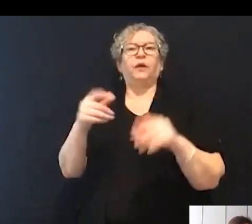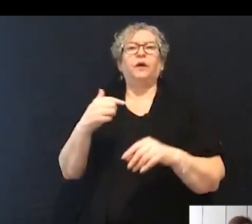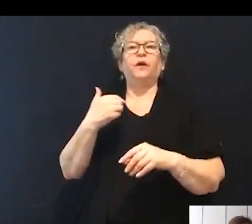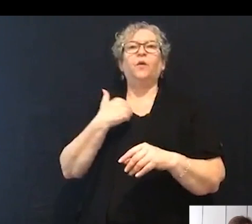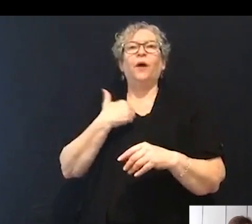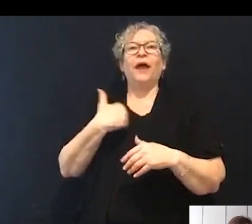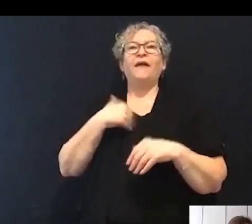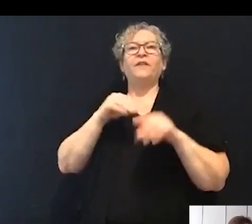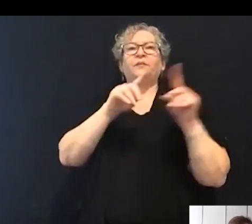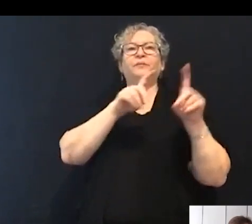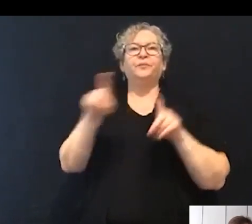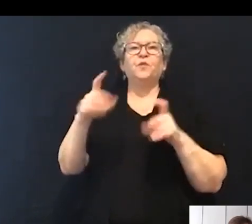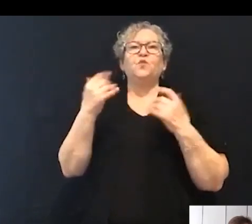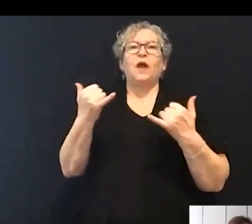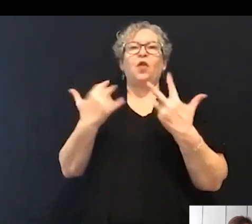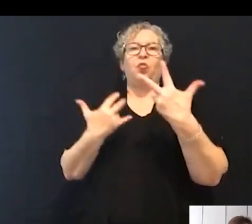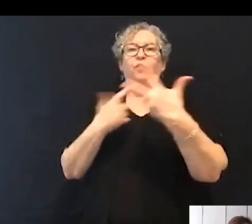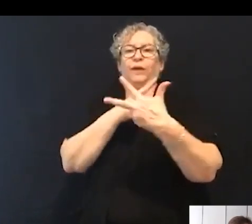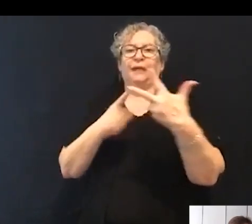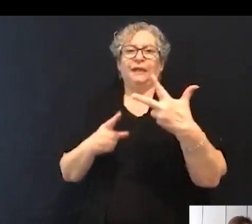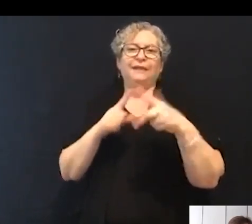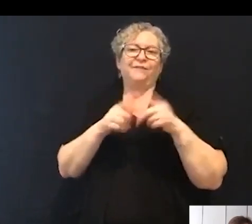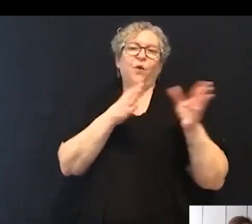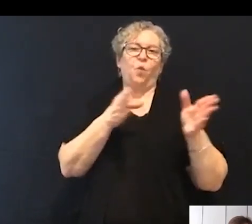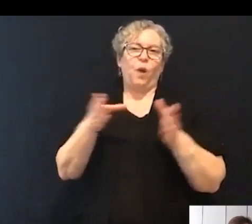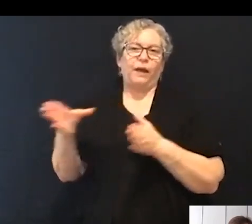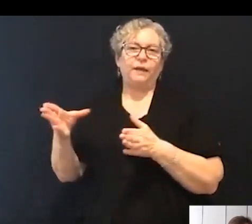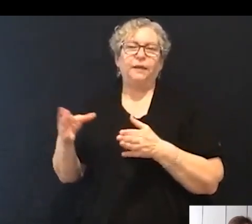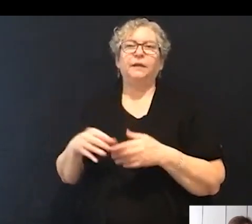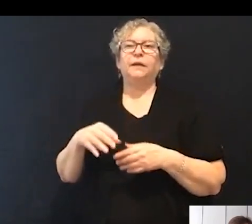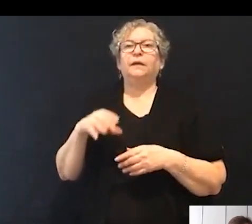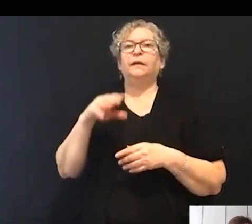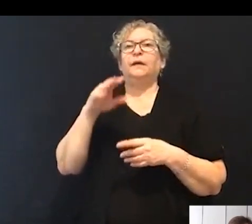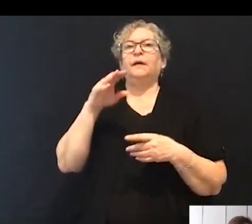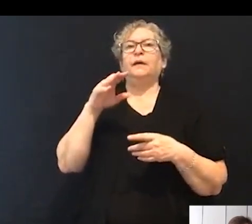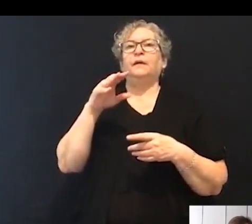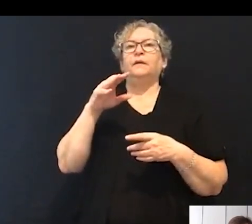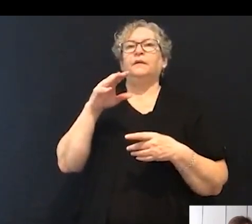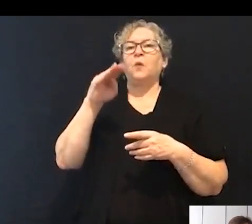currently three different modalities. Microperimetry looks more in the center.